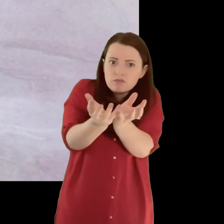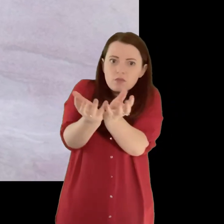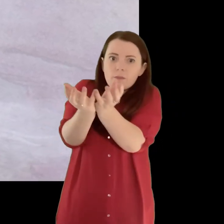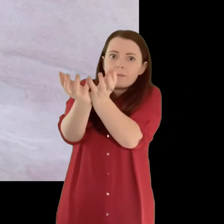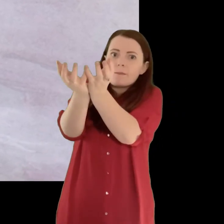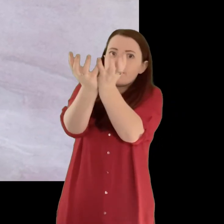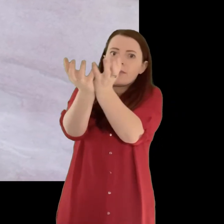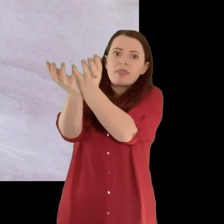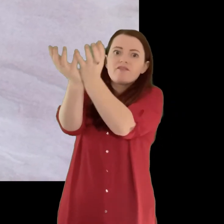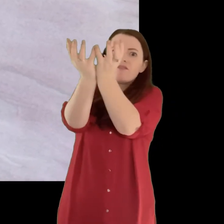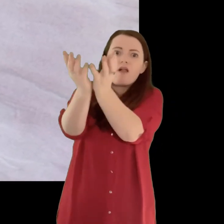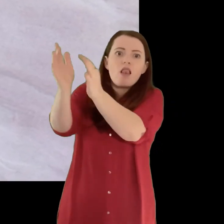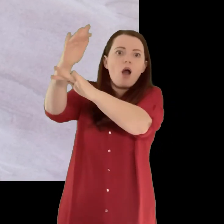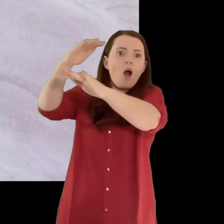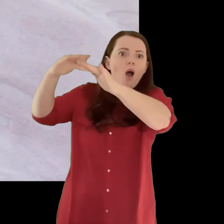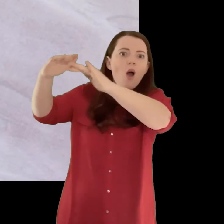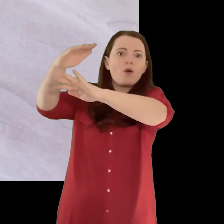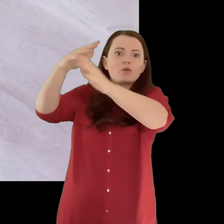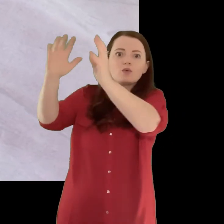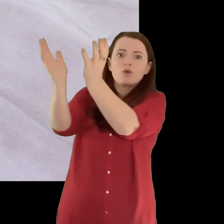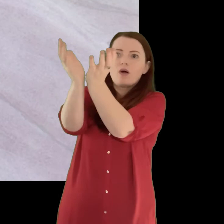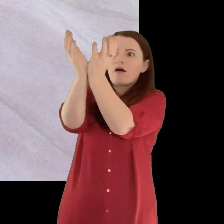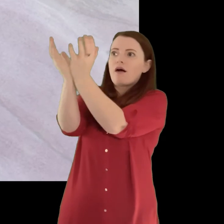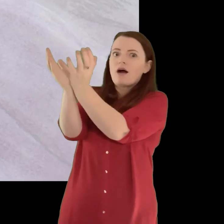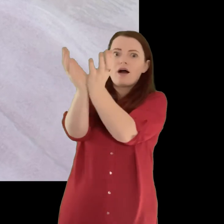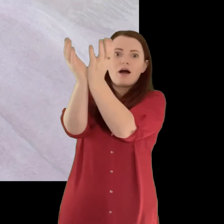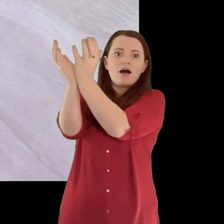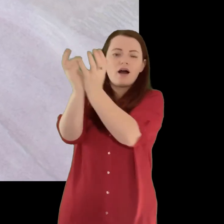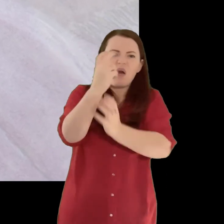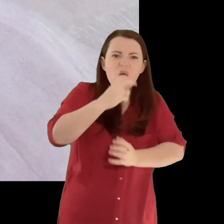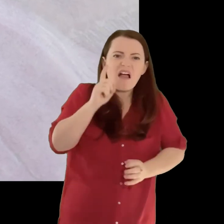And began to float freely To the old lady’s laughter